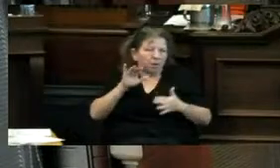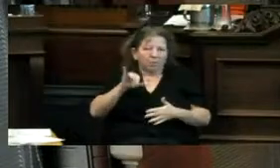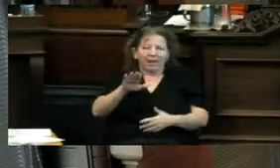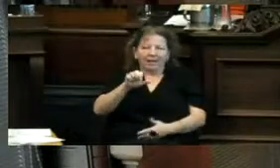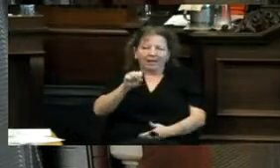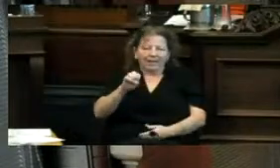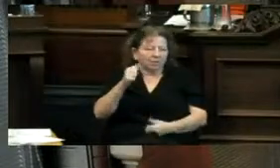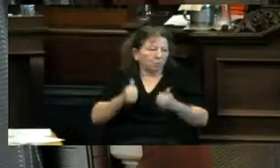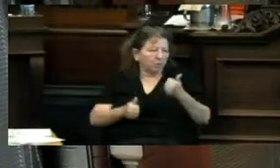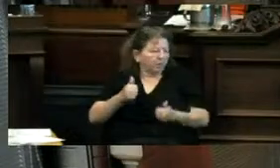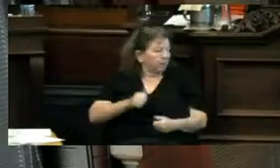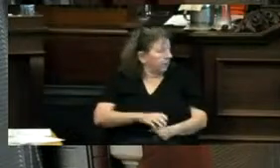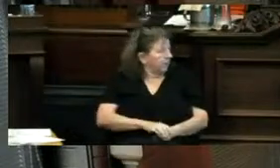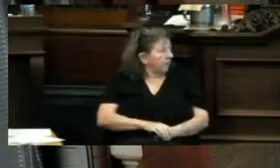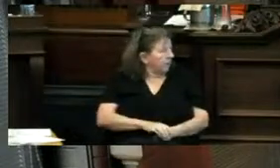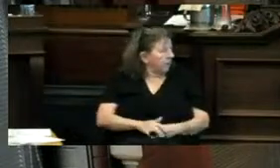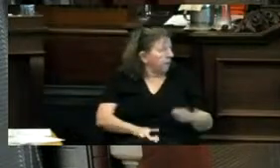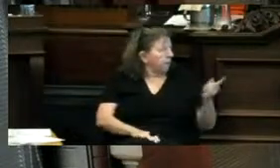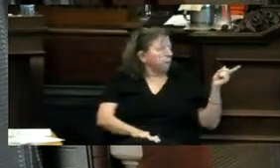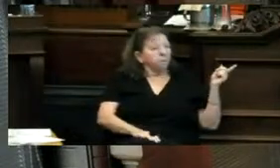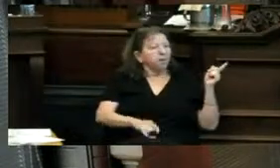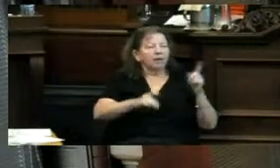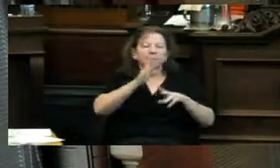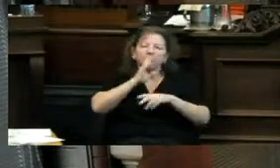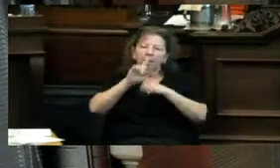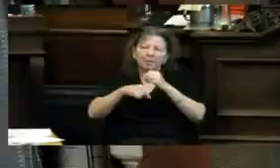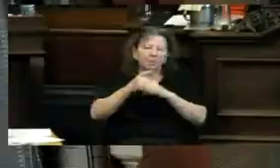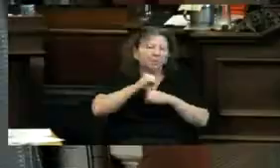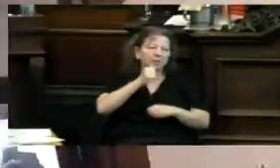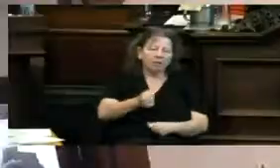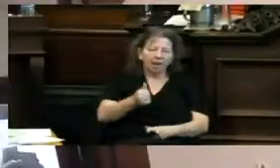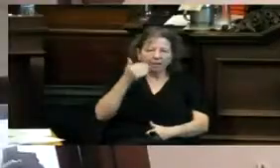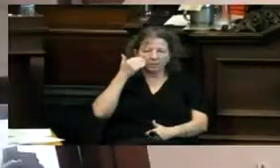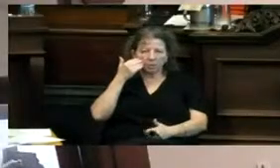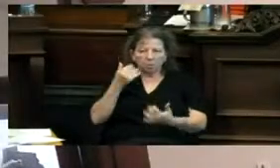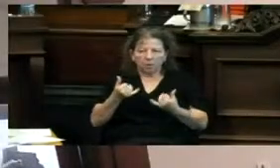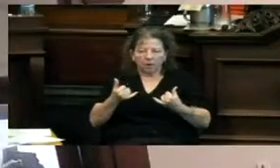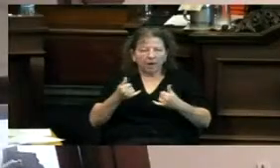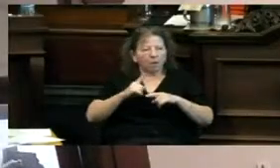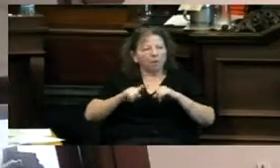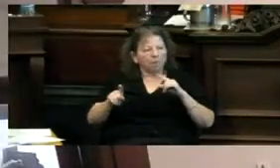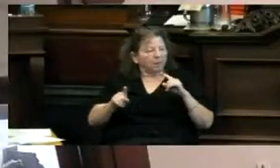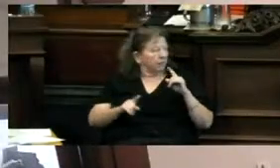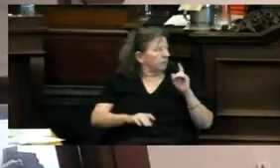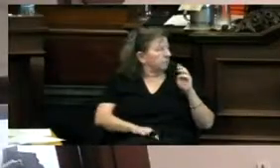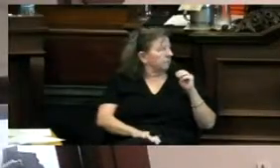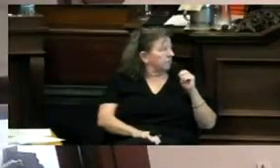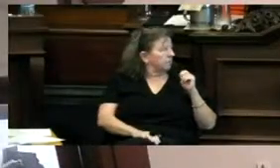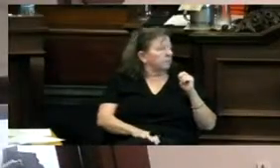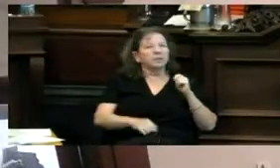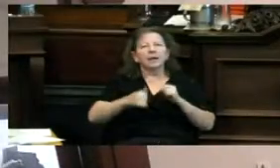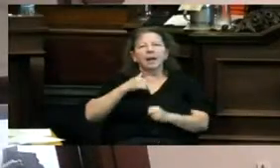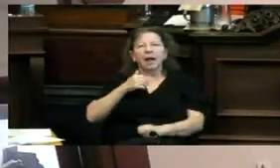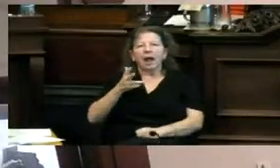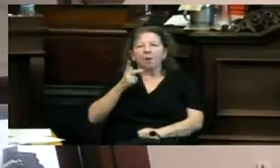using ShotSpotter as a. Well, I think they work in tandem. Yeah. Yeah, yeah. So and I know I'm